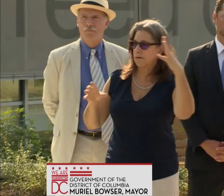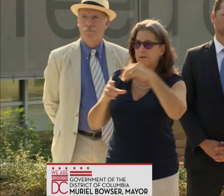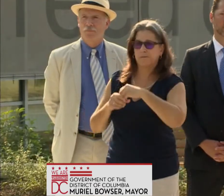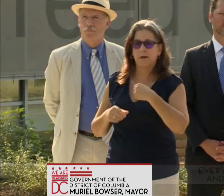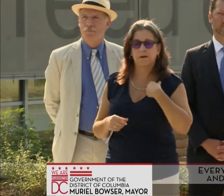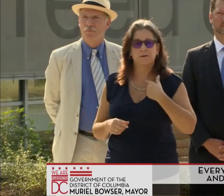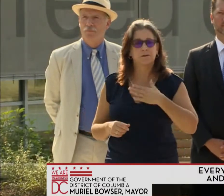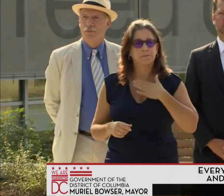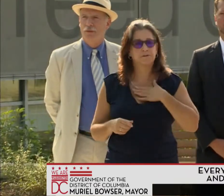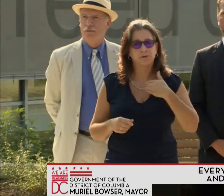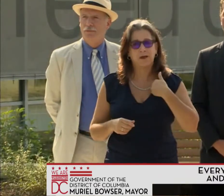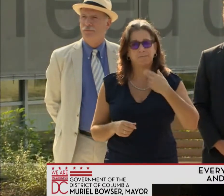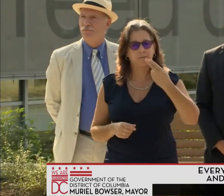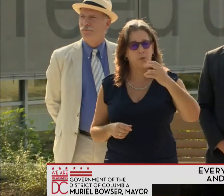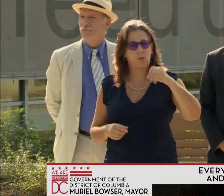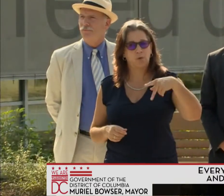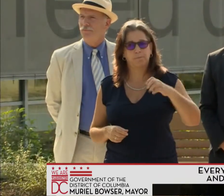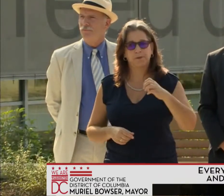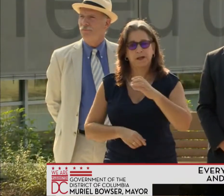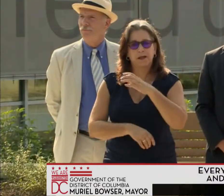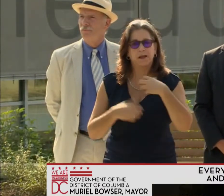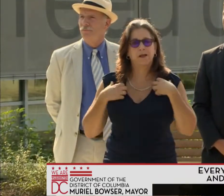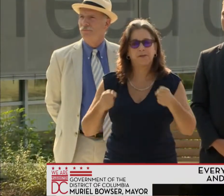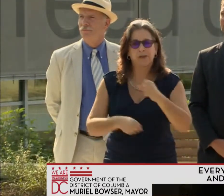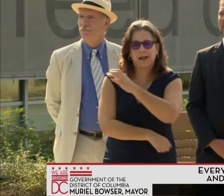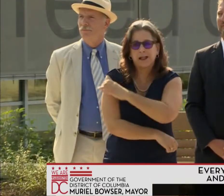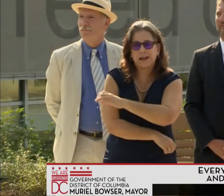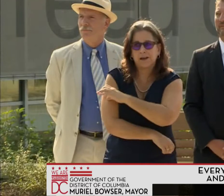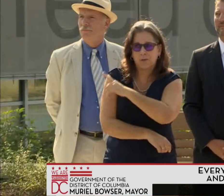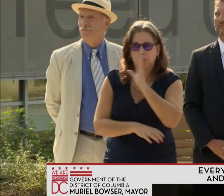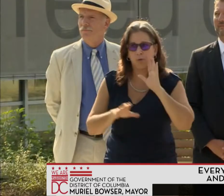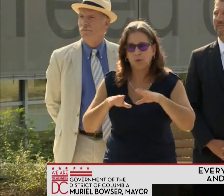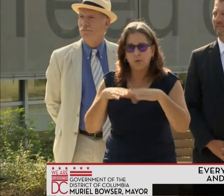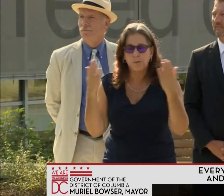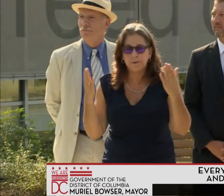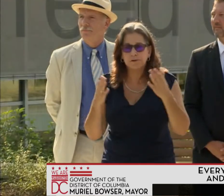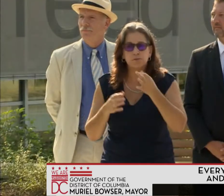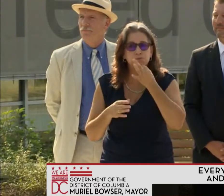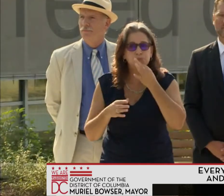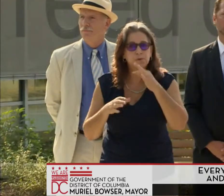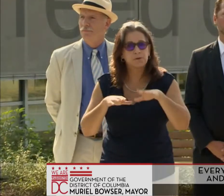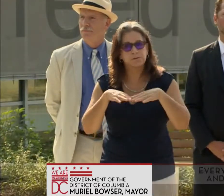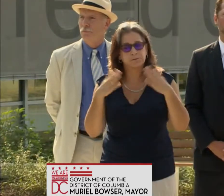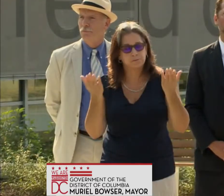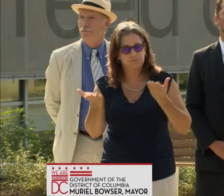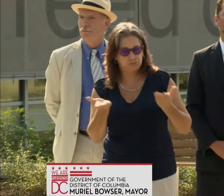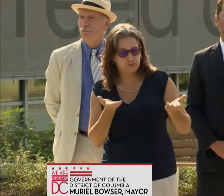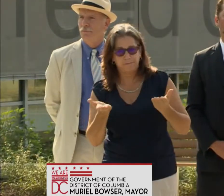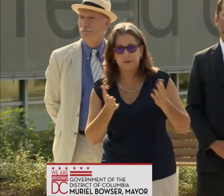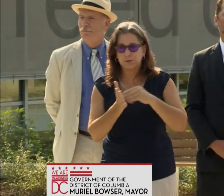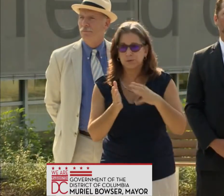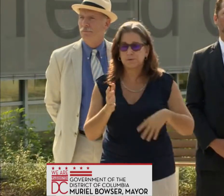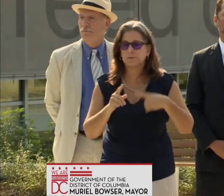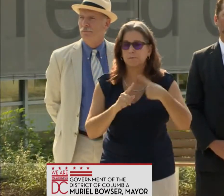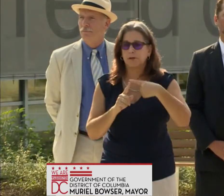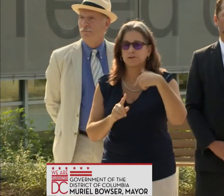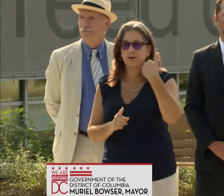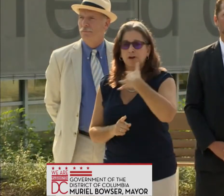serving the community and our students and later this year the community will also be welcome back to the rec center it is going to be incredible this has